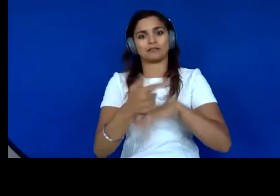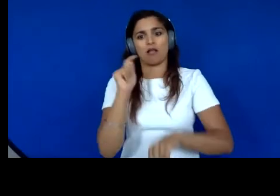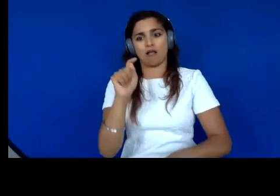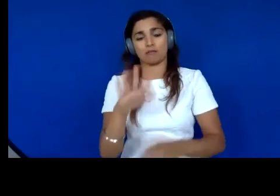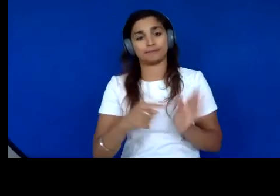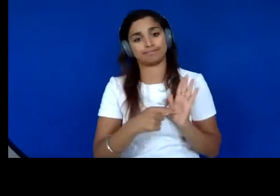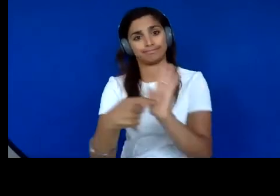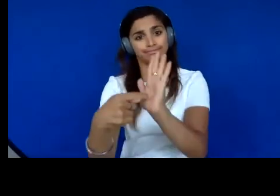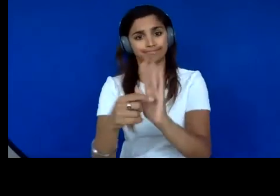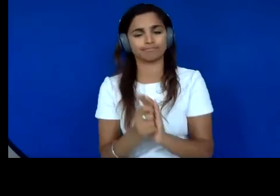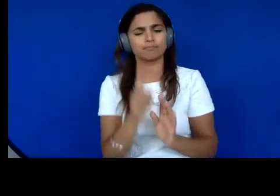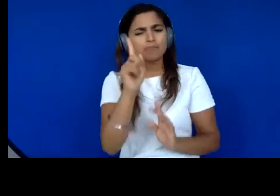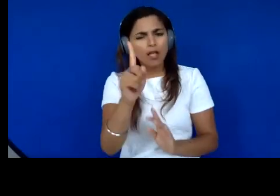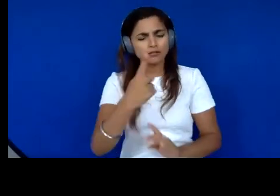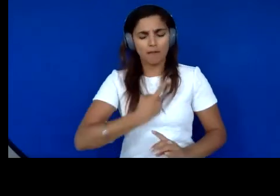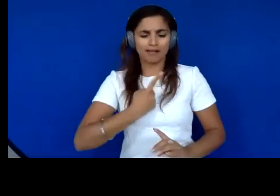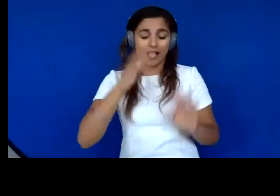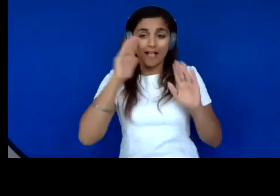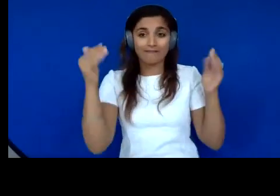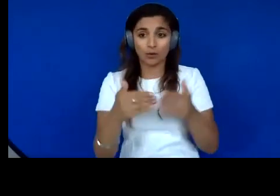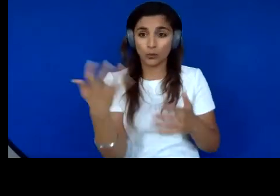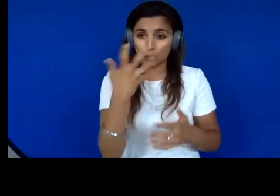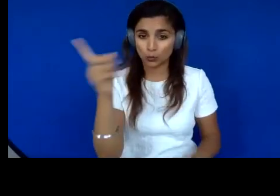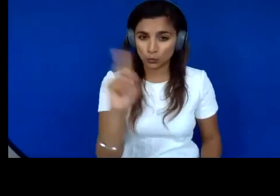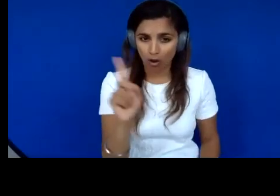I'm really interested in is whether this brand is as groundbreaking breathtaking